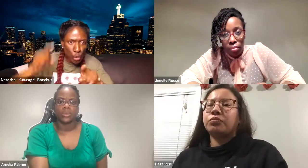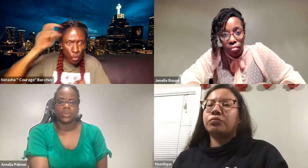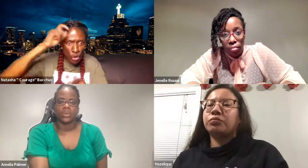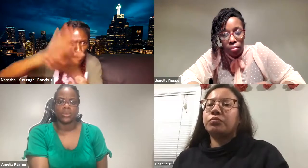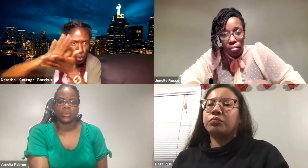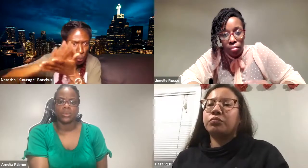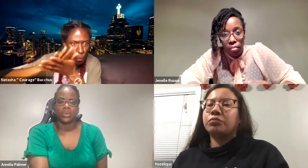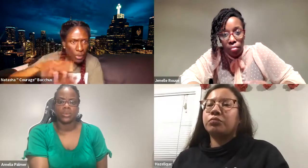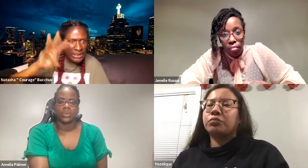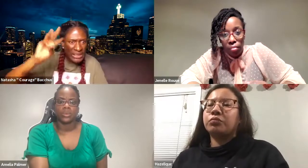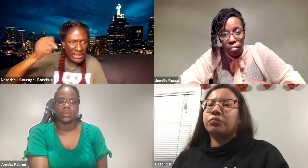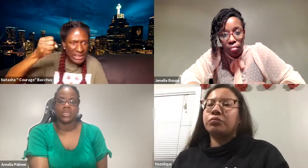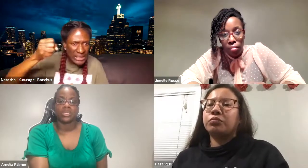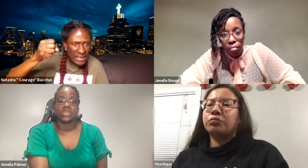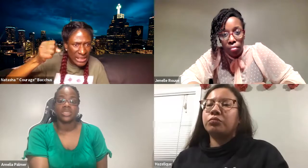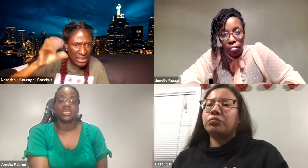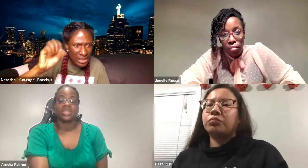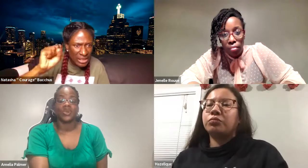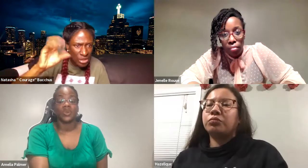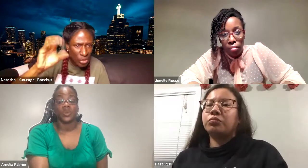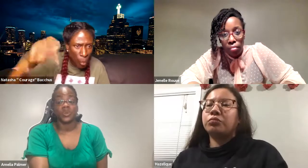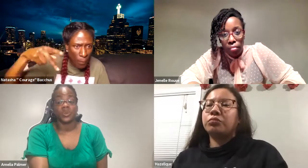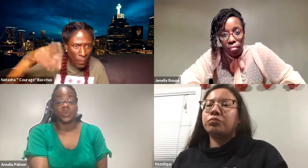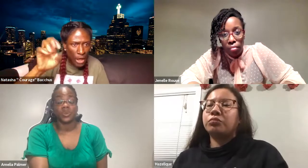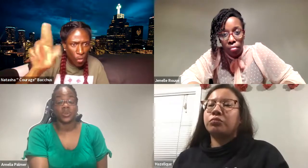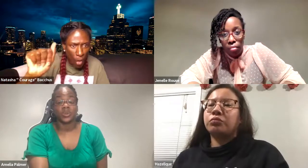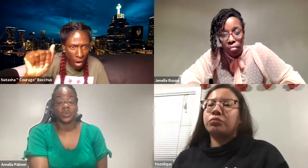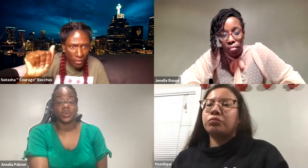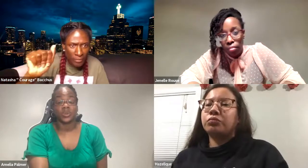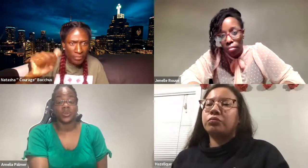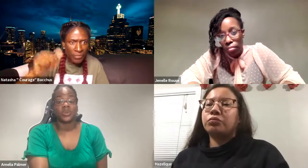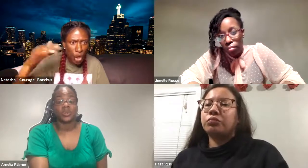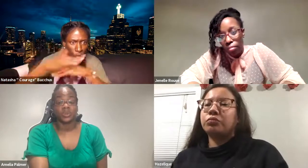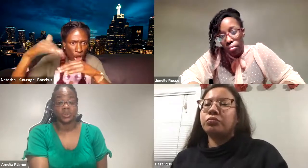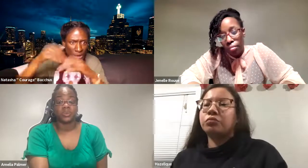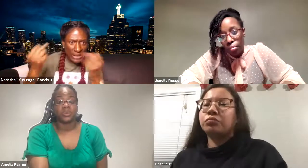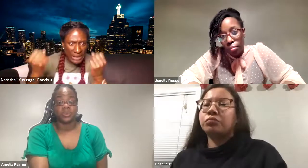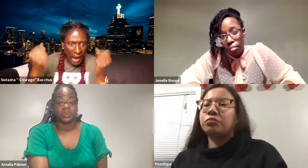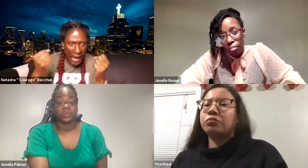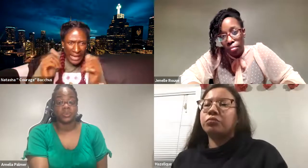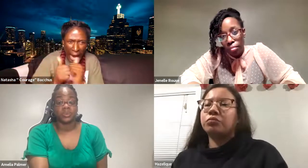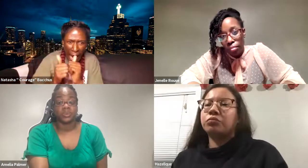deaf children going through residential schools from this there's more research now and findings